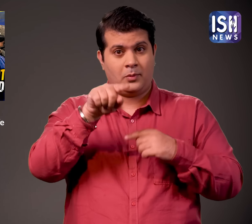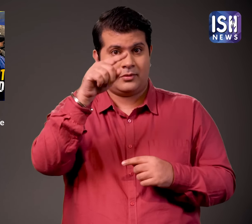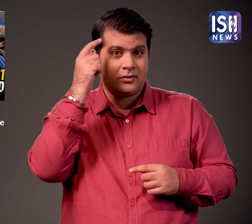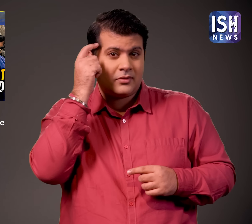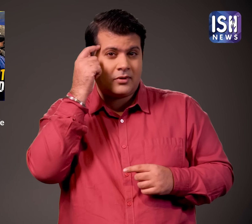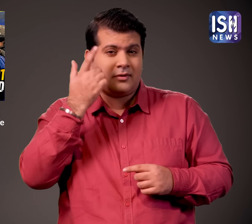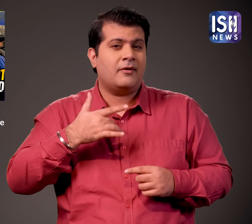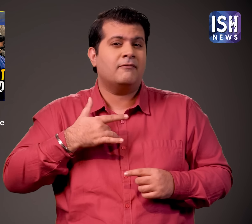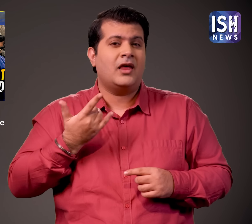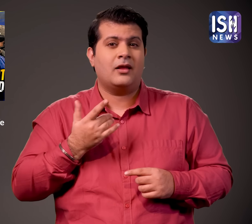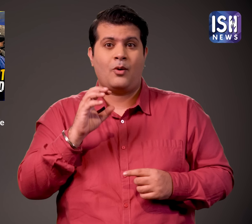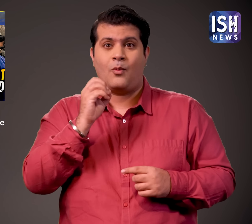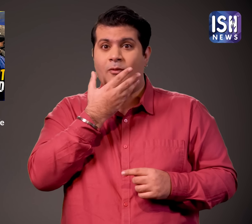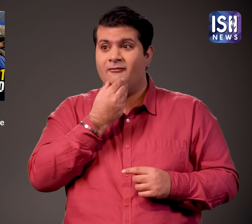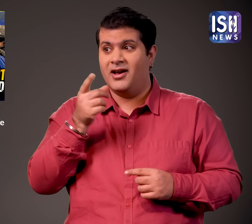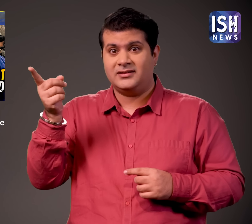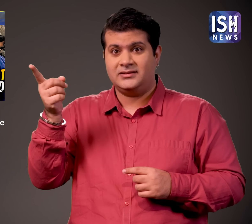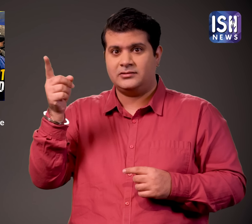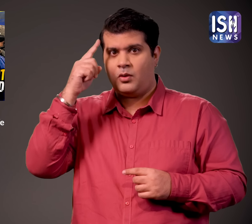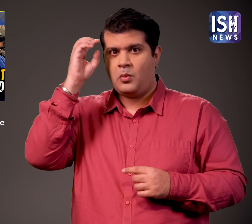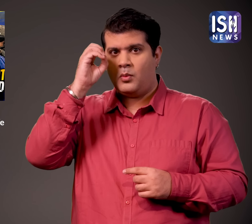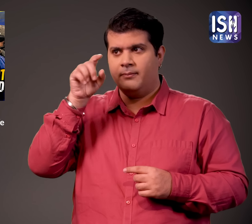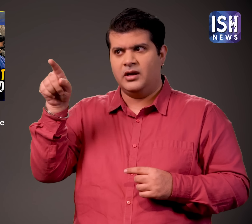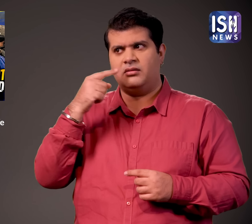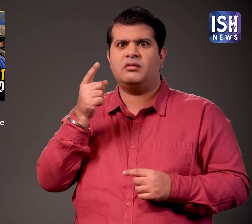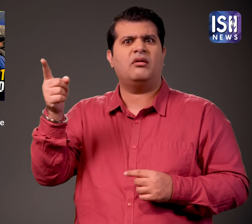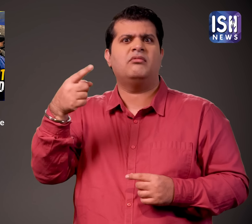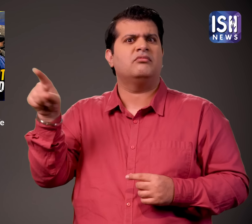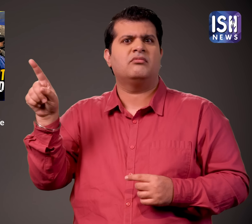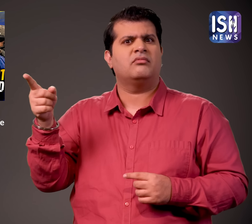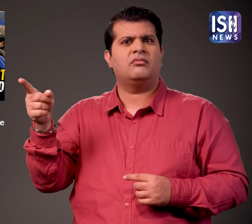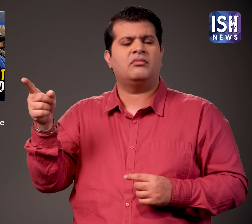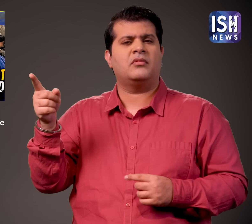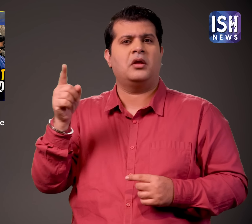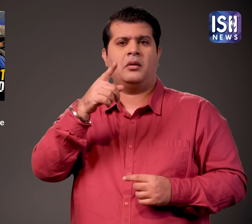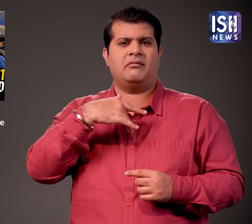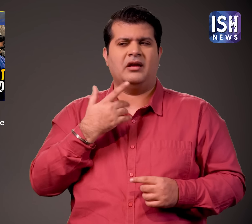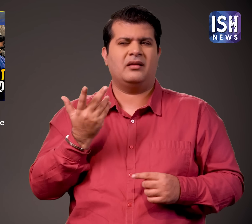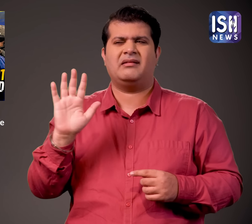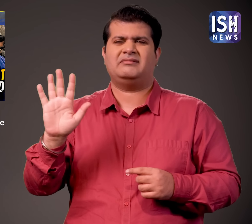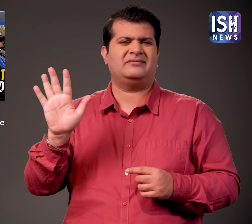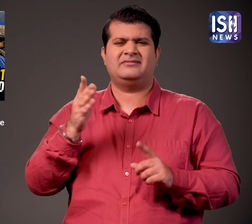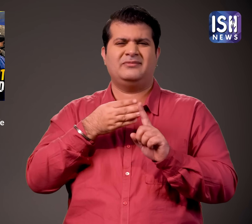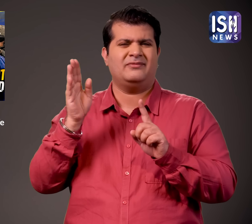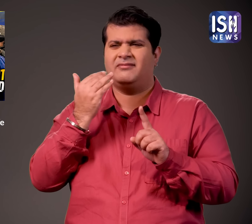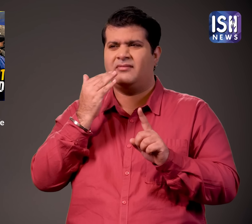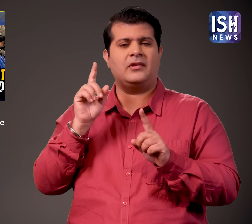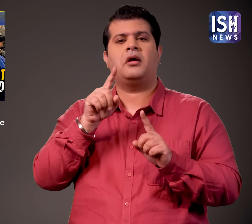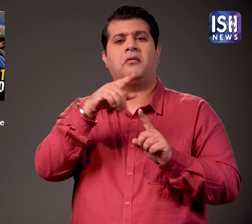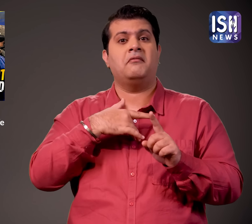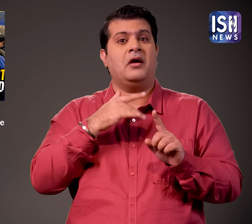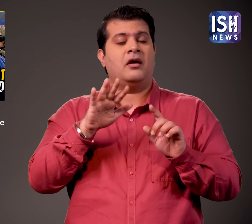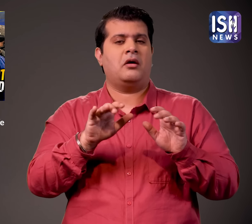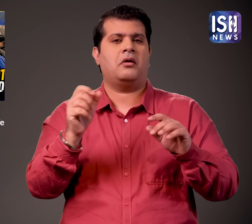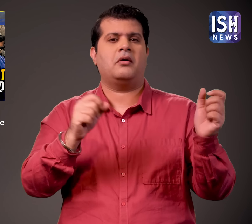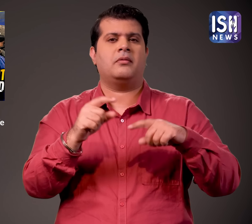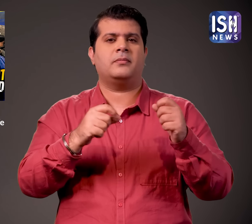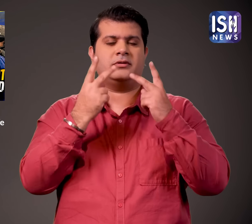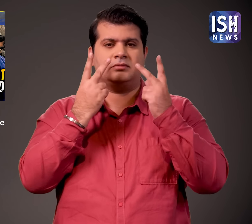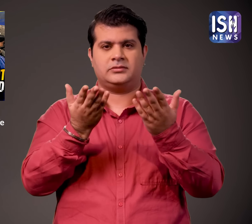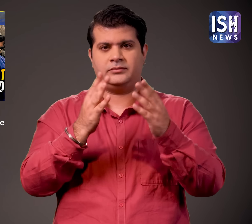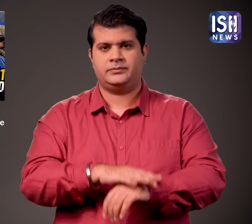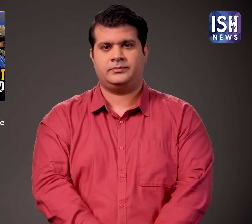Do you agree with Owaisi's opinion or no? Share your thoughts in the comments below.